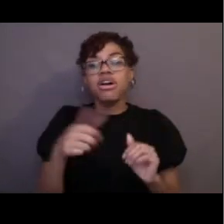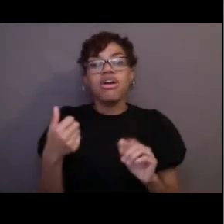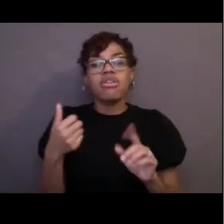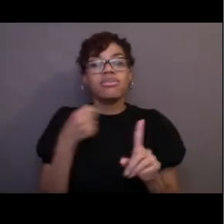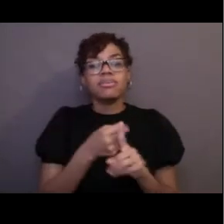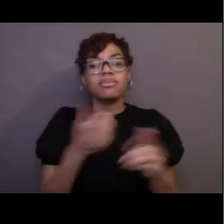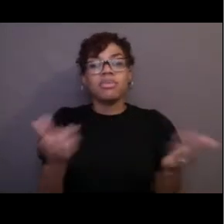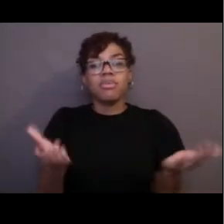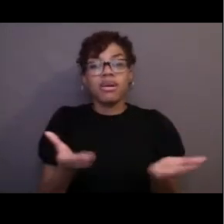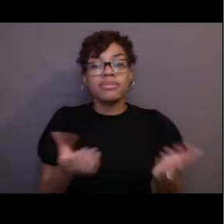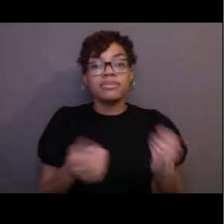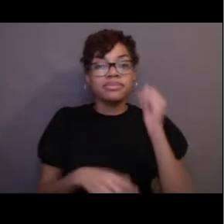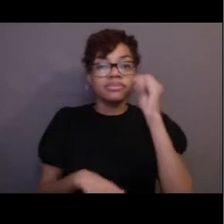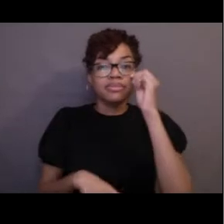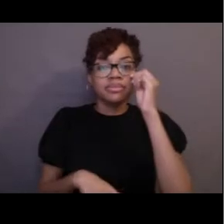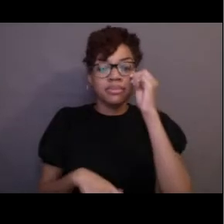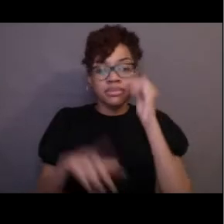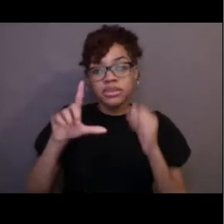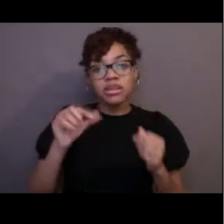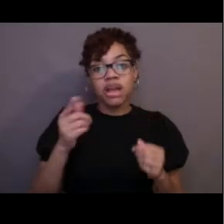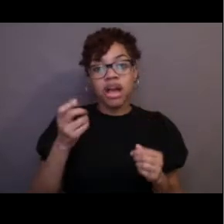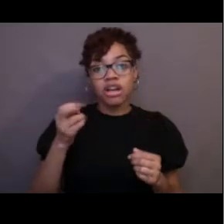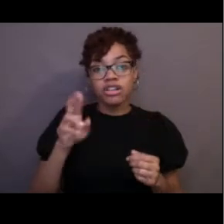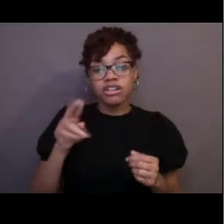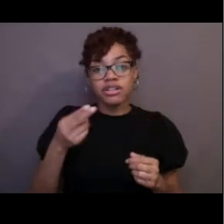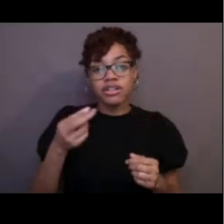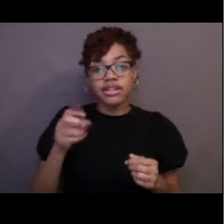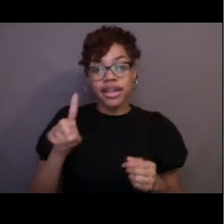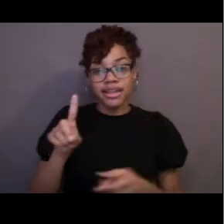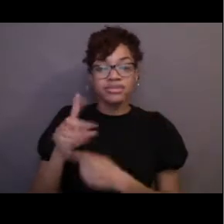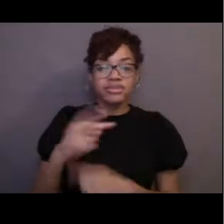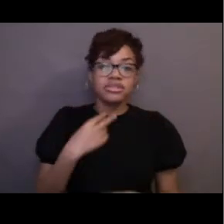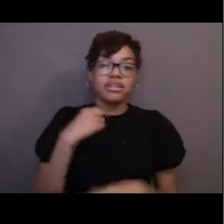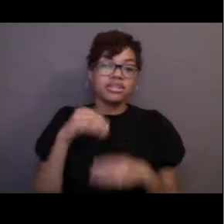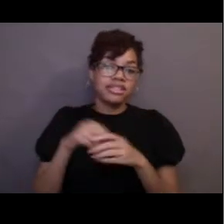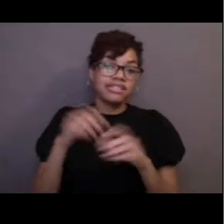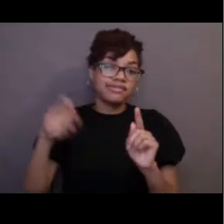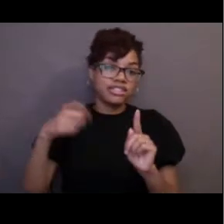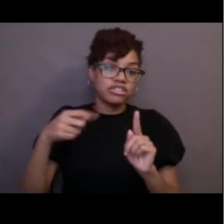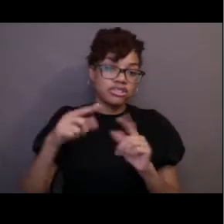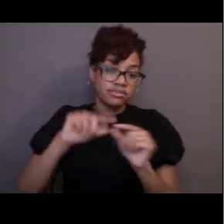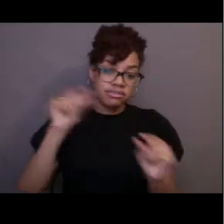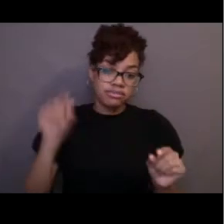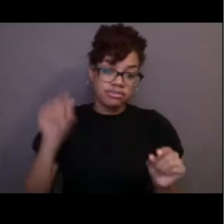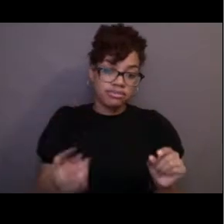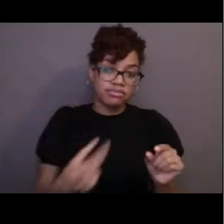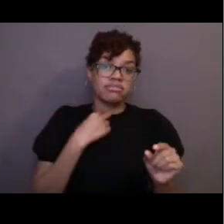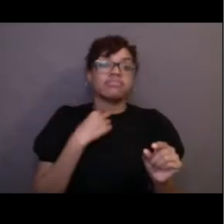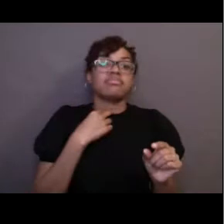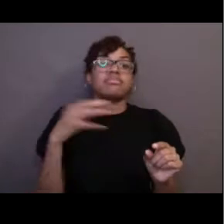Loggerheads, that's a loggerhead for example, they get caught in fishing gear. And in this example, this turtle was caught in a dredge.